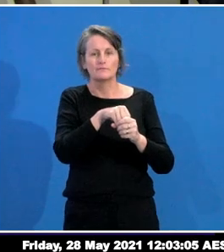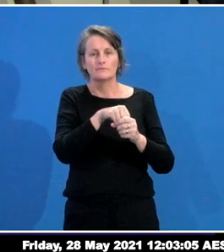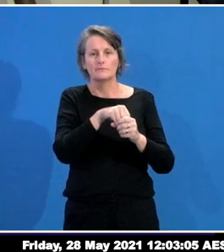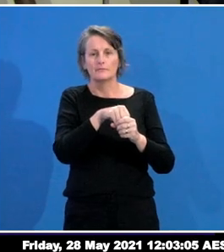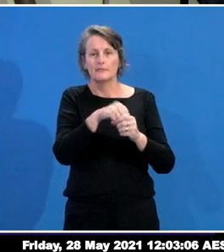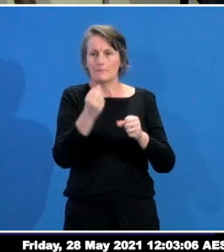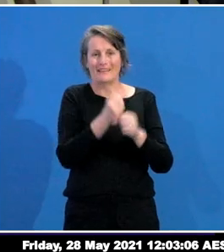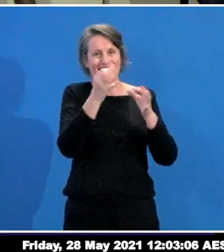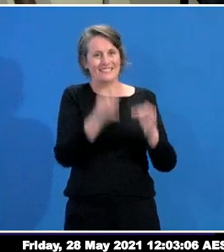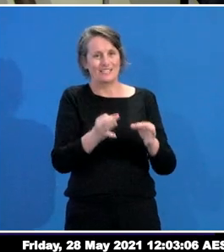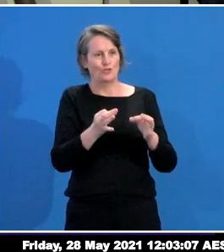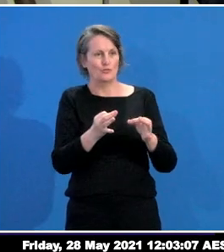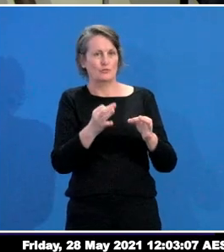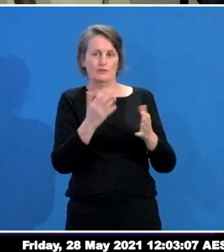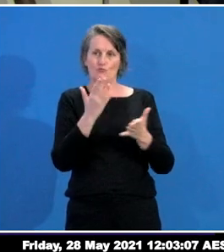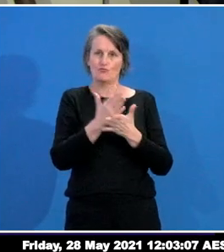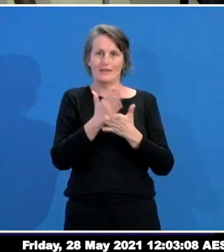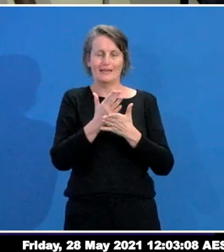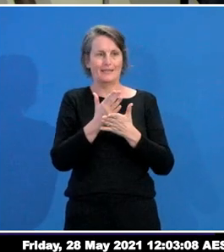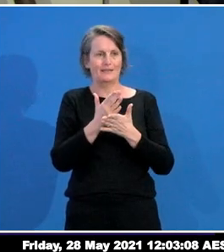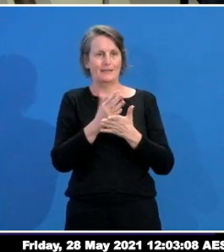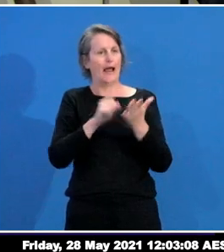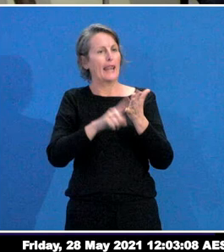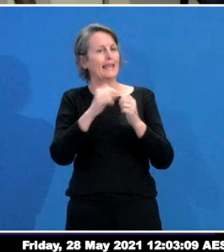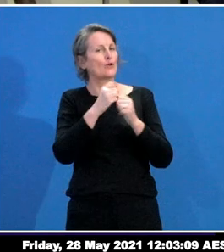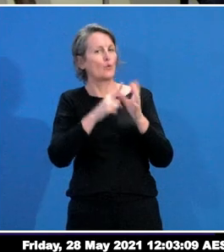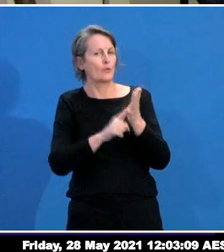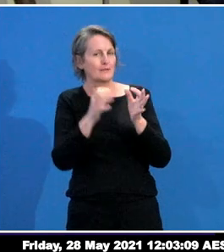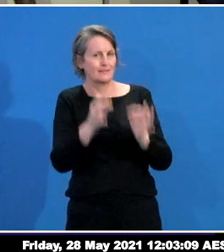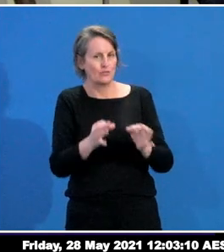decisions. Can you confirm to me, that is Sunnyfield's current position, that